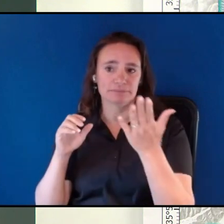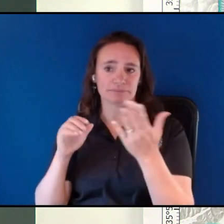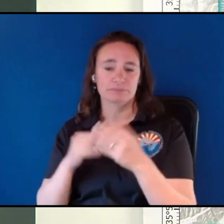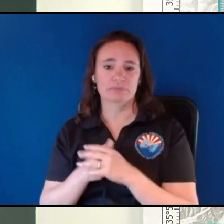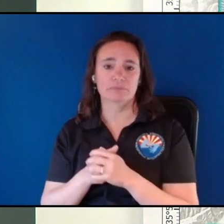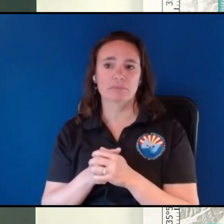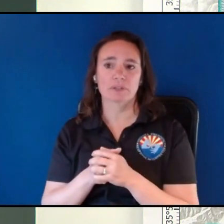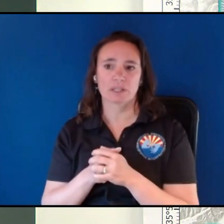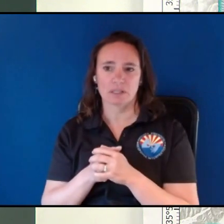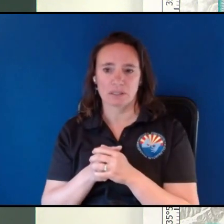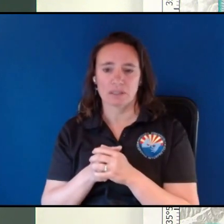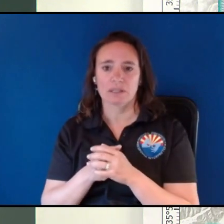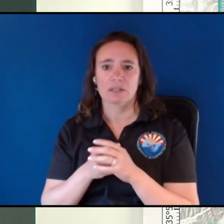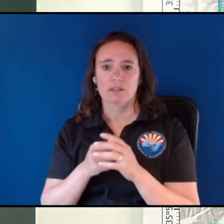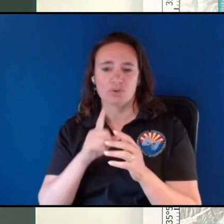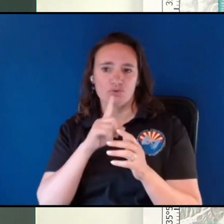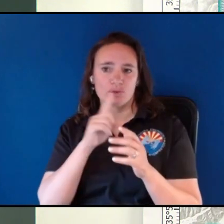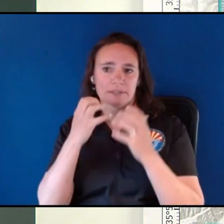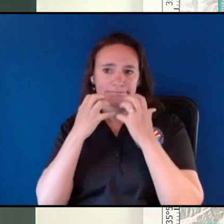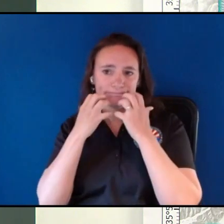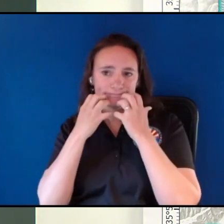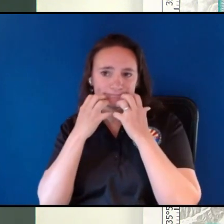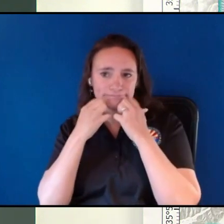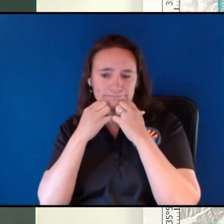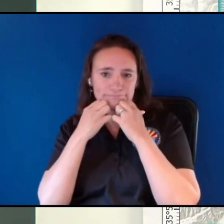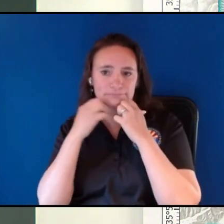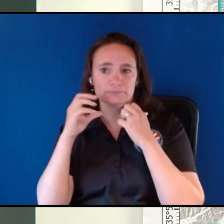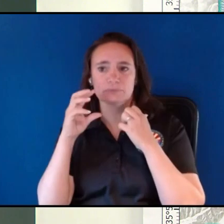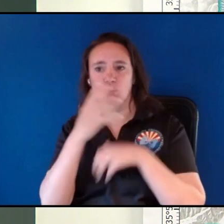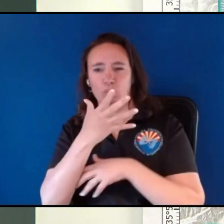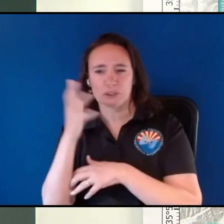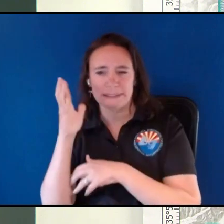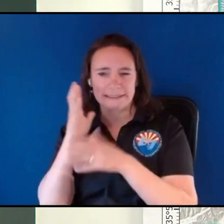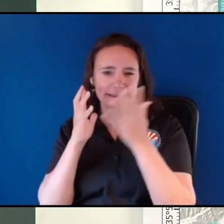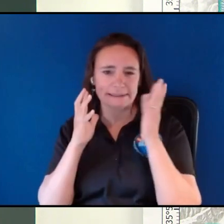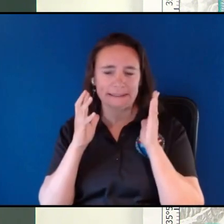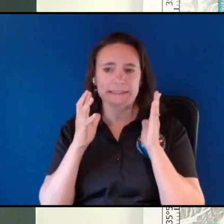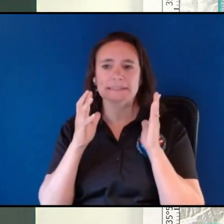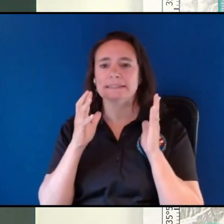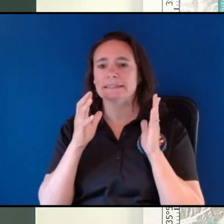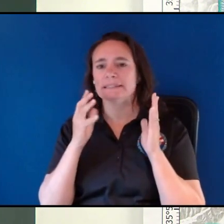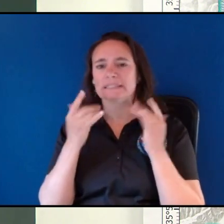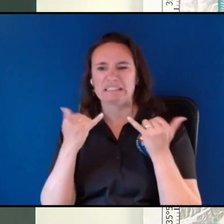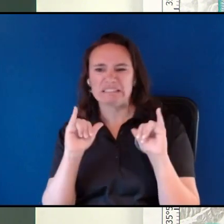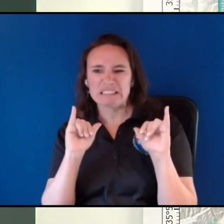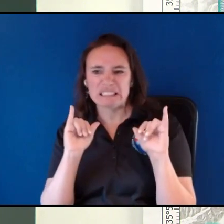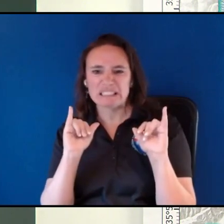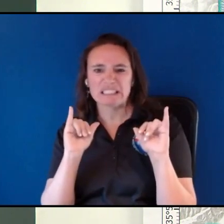very precious piece of wilderness that we're still looking at probably a lot of handline going through up but